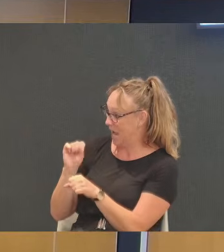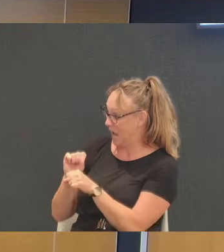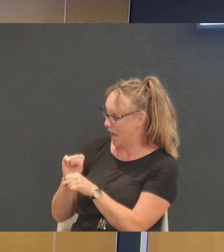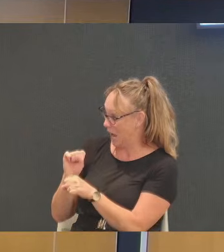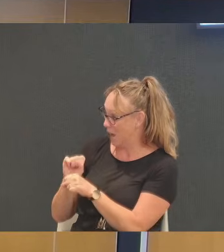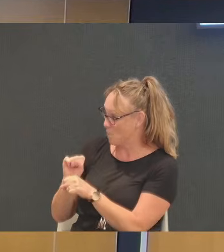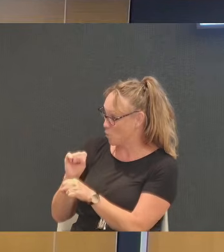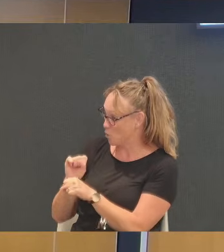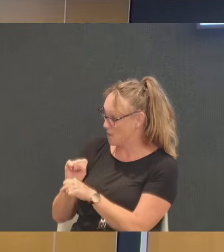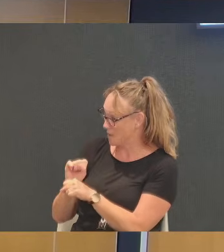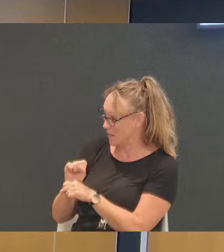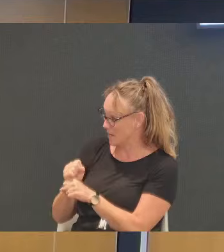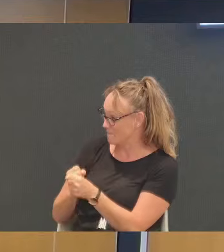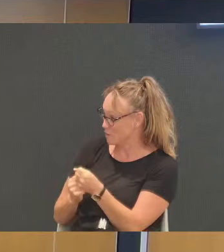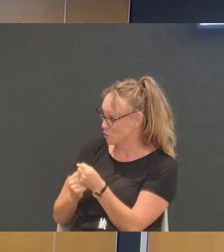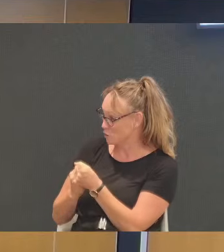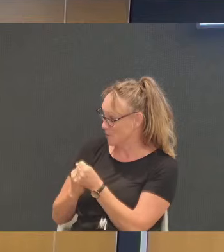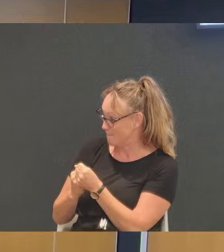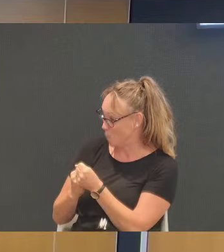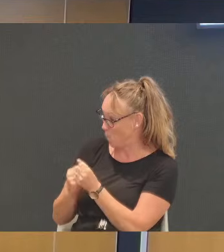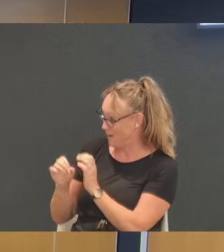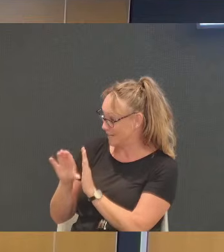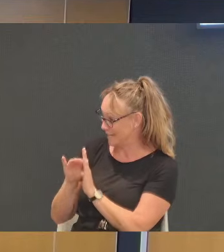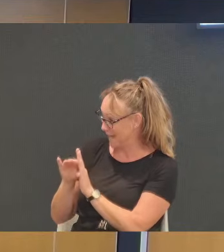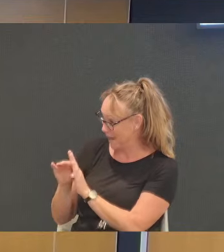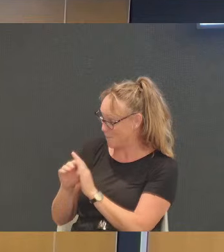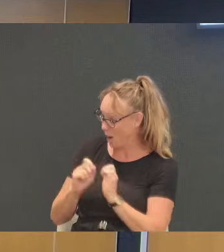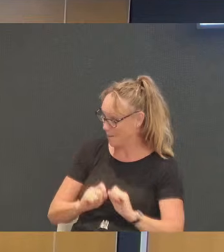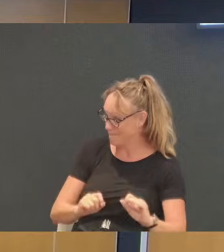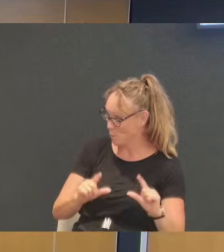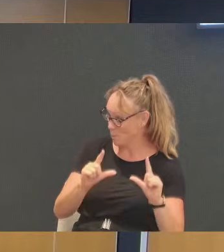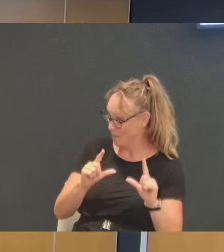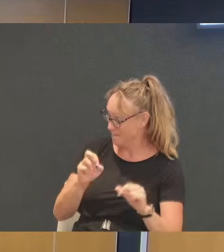I can pull it up if you give me a minute or if you would like me to report back. I can email